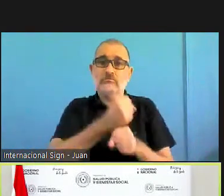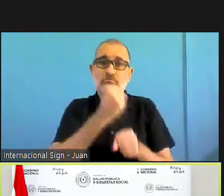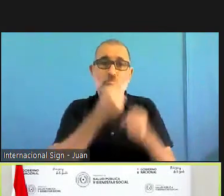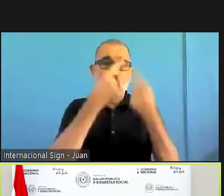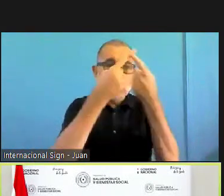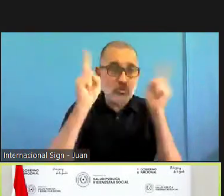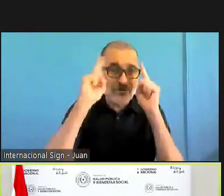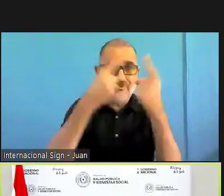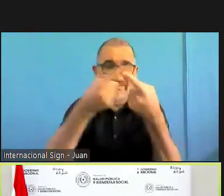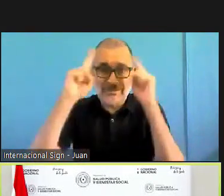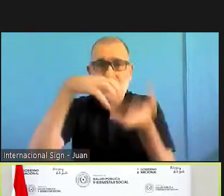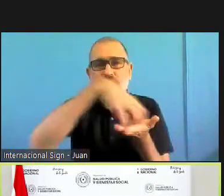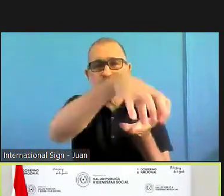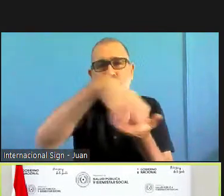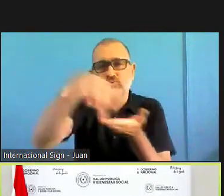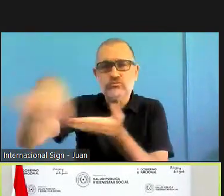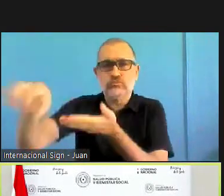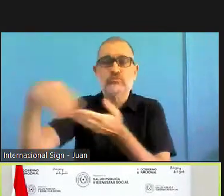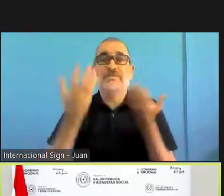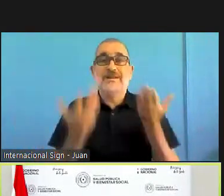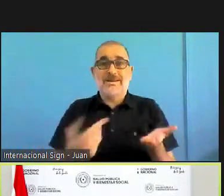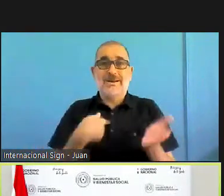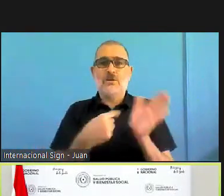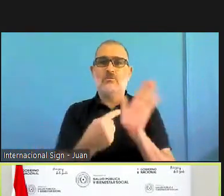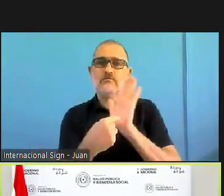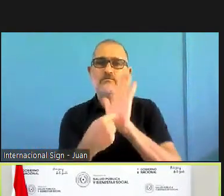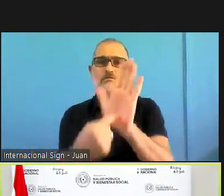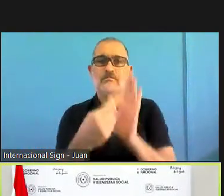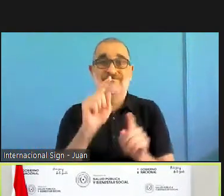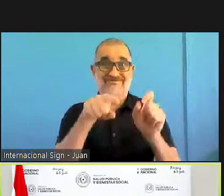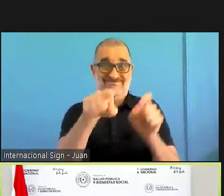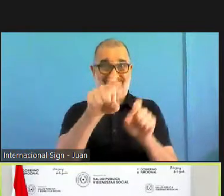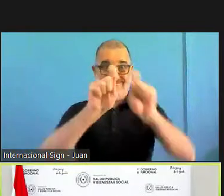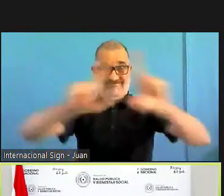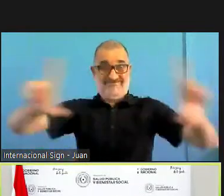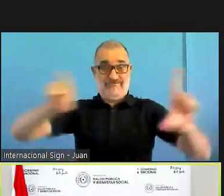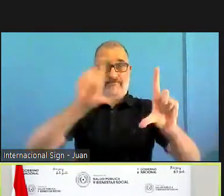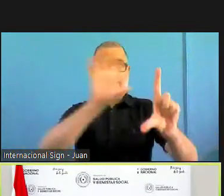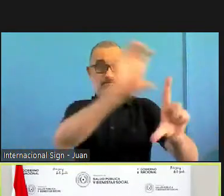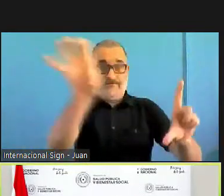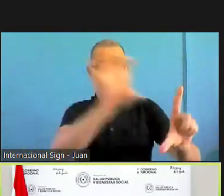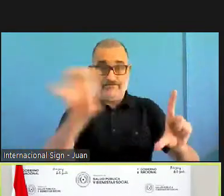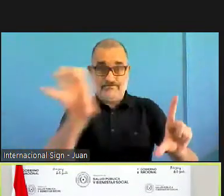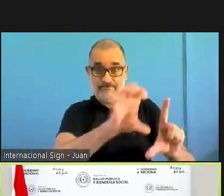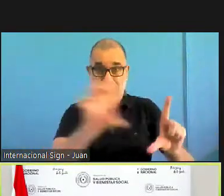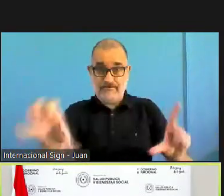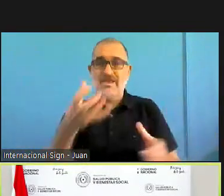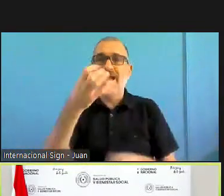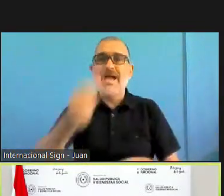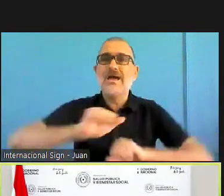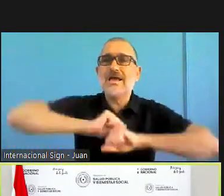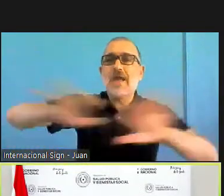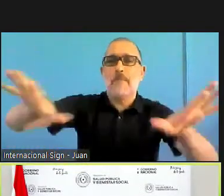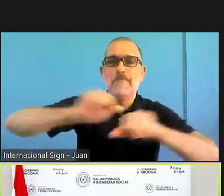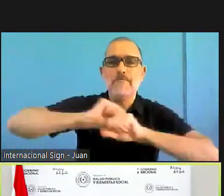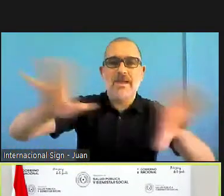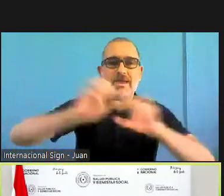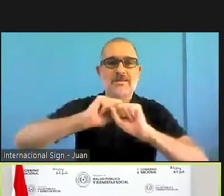Notice that the mental health approach shares the approach of chronic disease, in